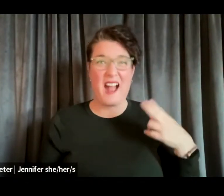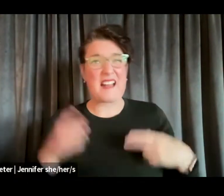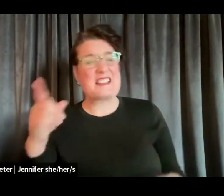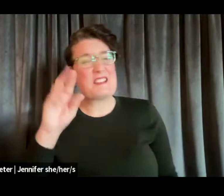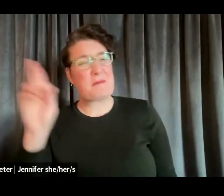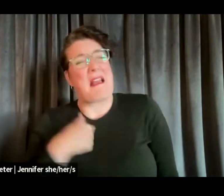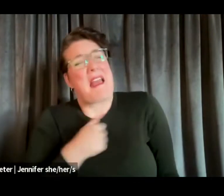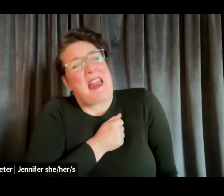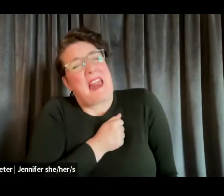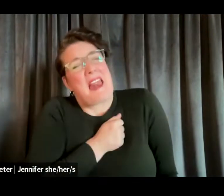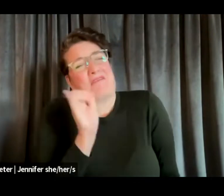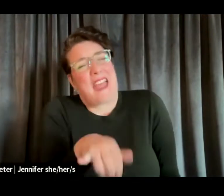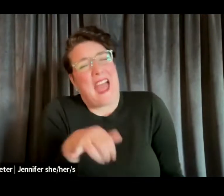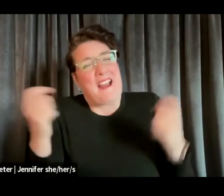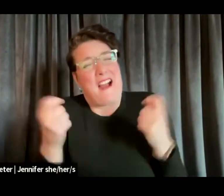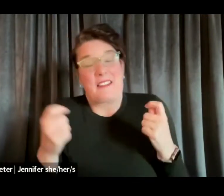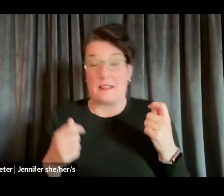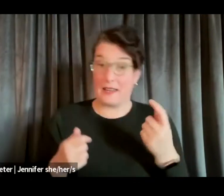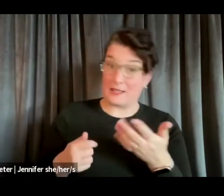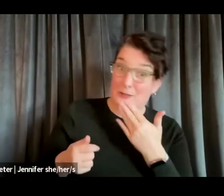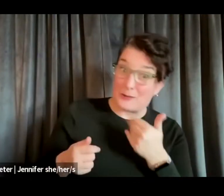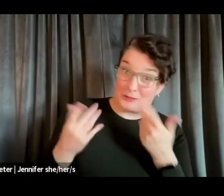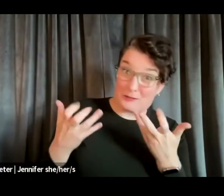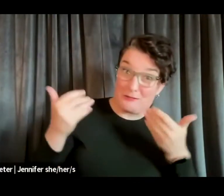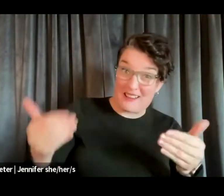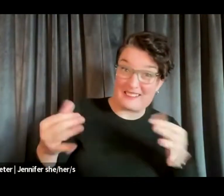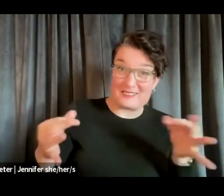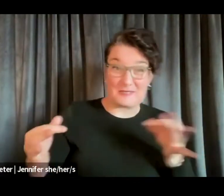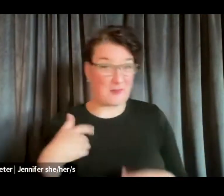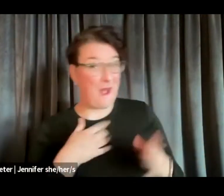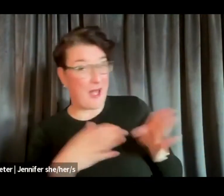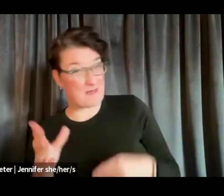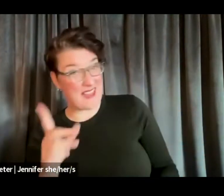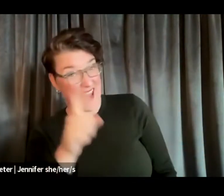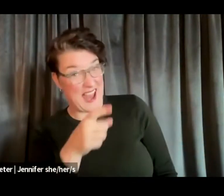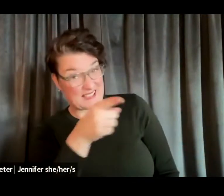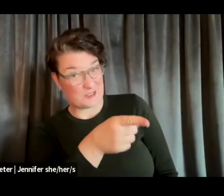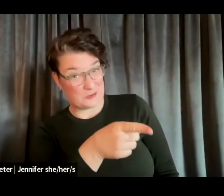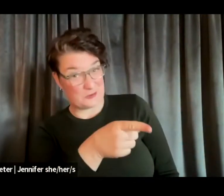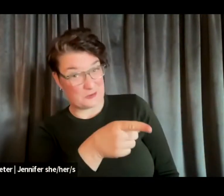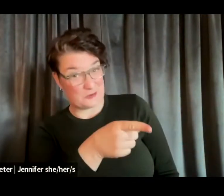It's so sweet. Do you wanna describe it? Did you, well, I was gonna ask you if you, you wanna, do you wanna describe it?